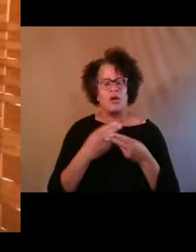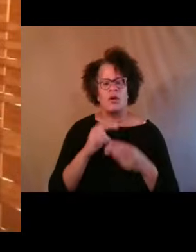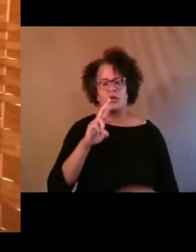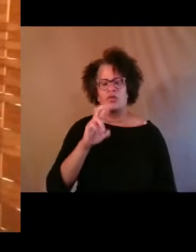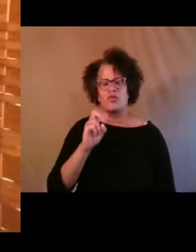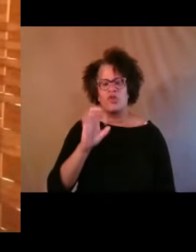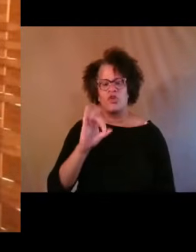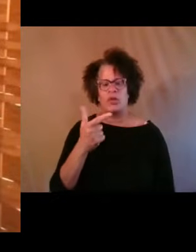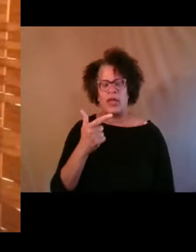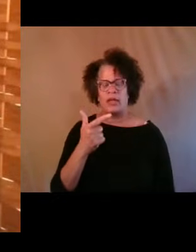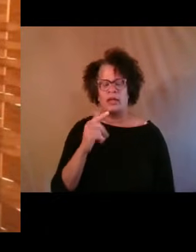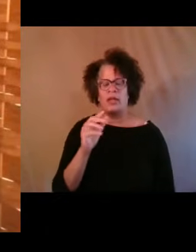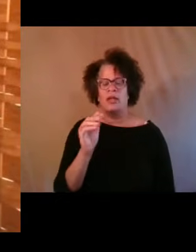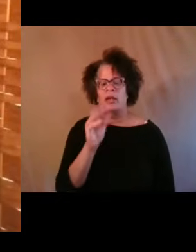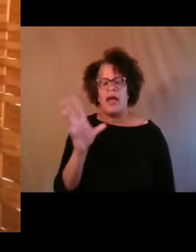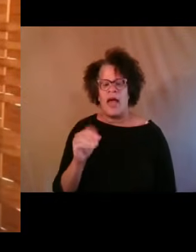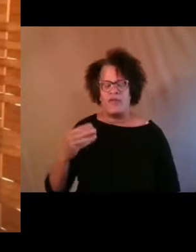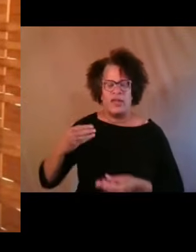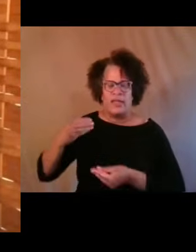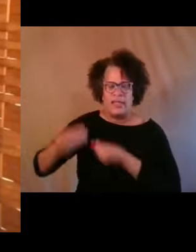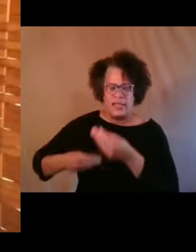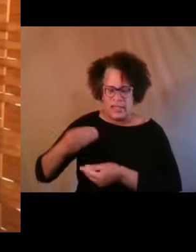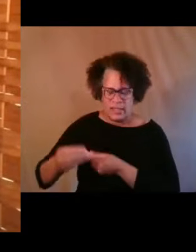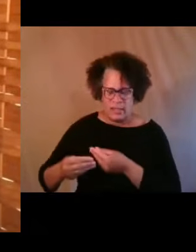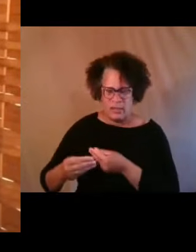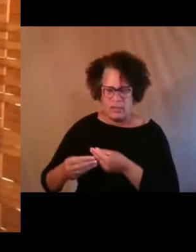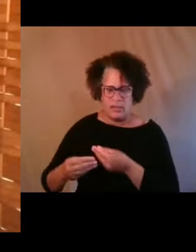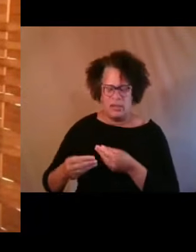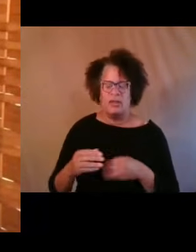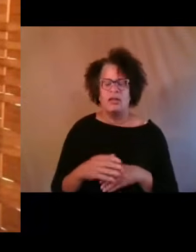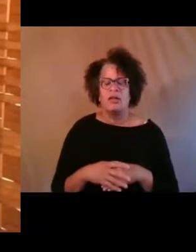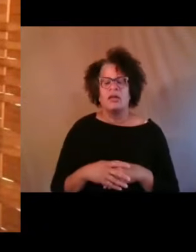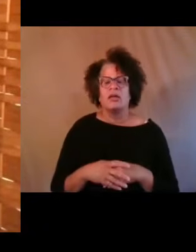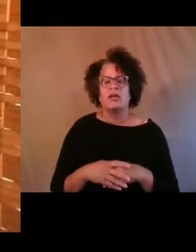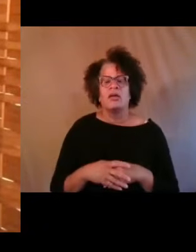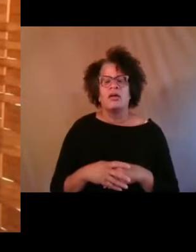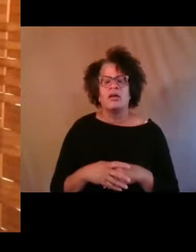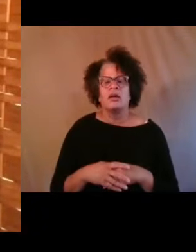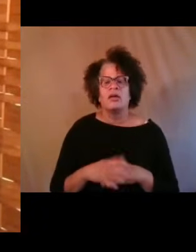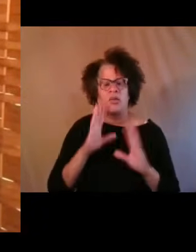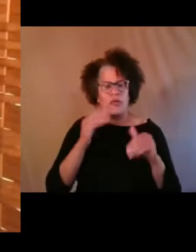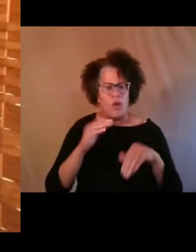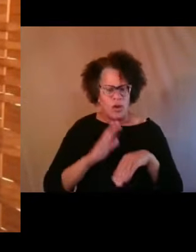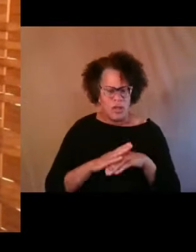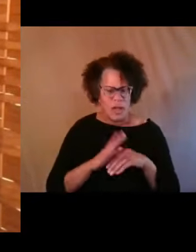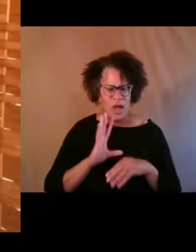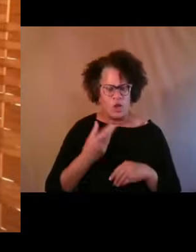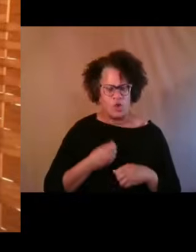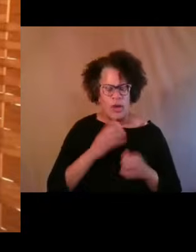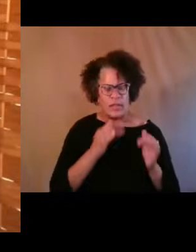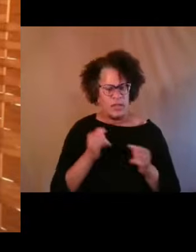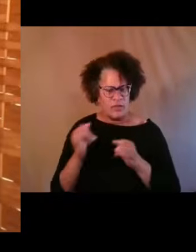and we focus urgently on same gender-loving and trans folk. And when COVID took place,